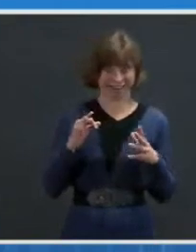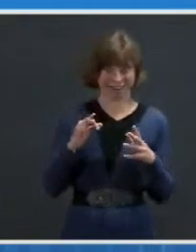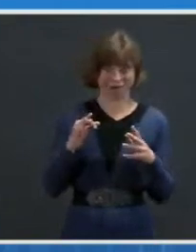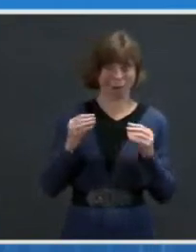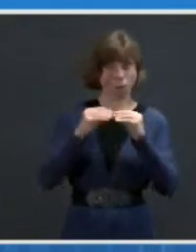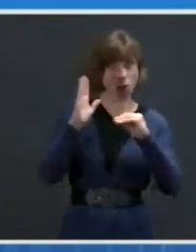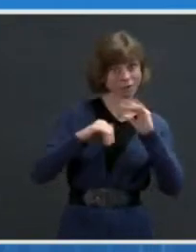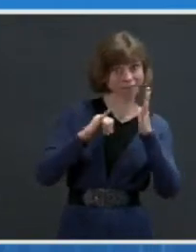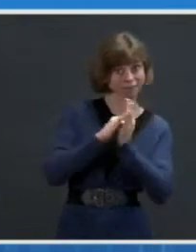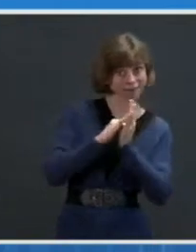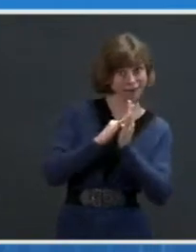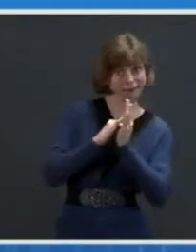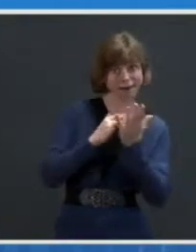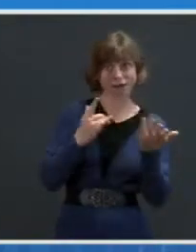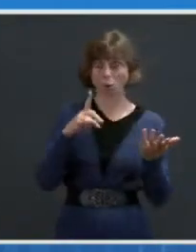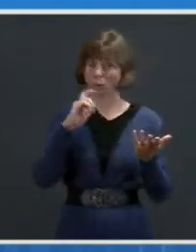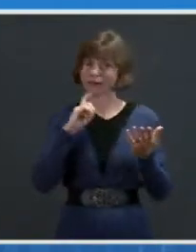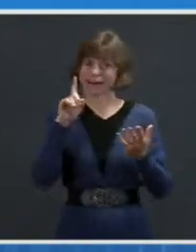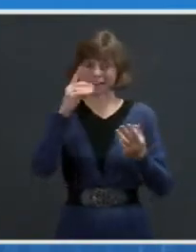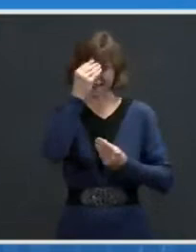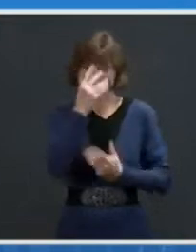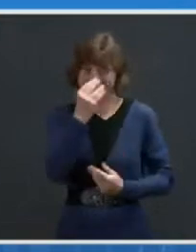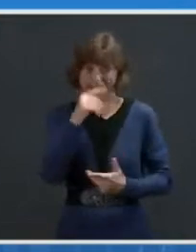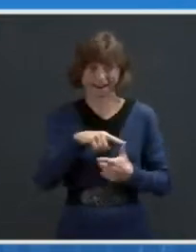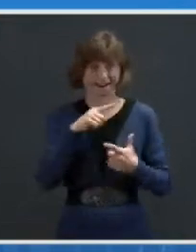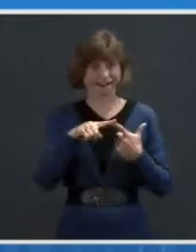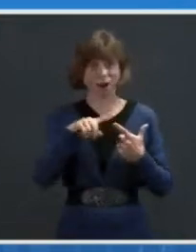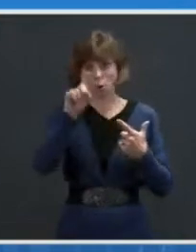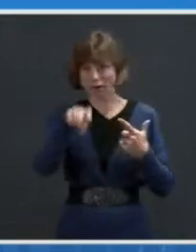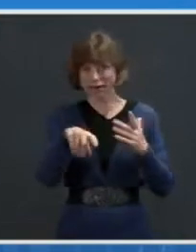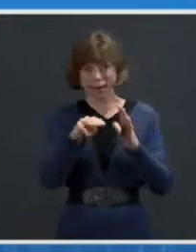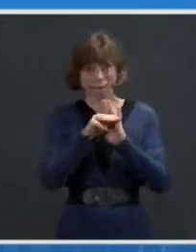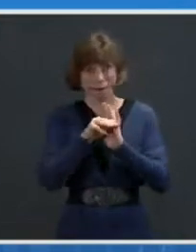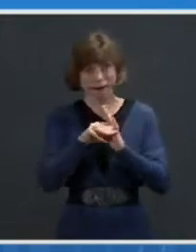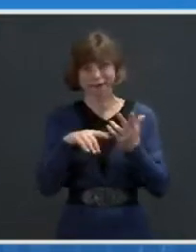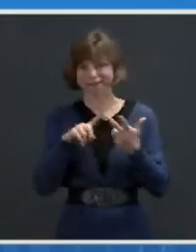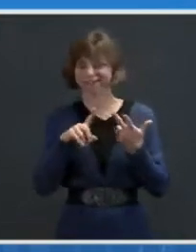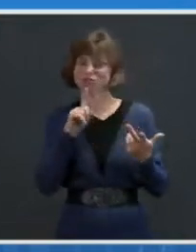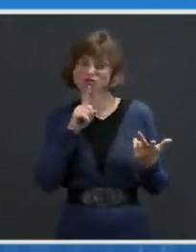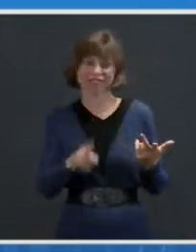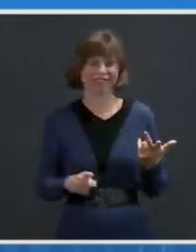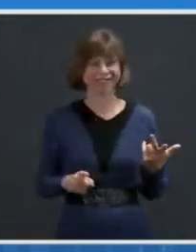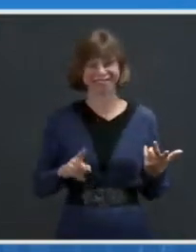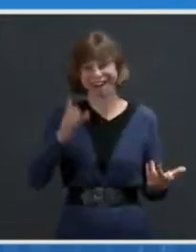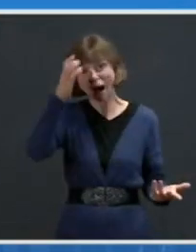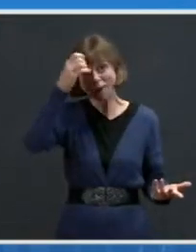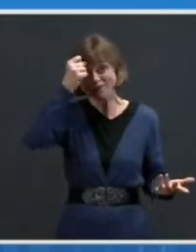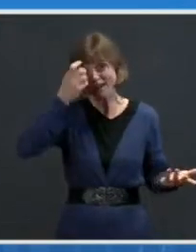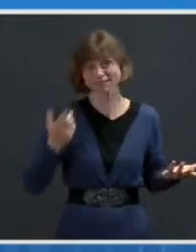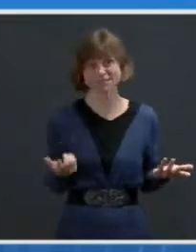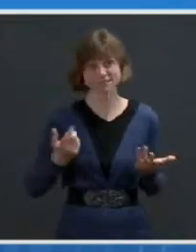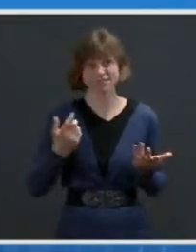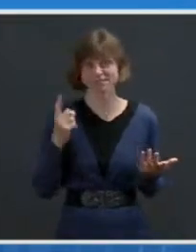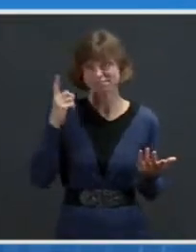YOU COULD HAVE A GOOD SOCIAL GATHERING WITH THE HOME. BEYOND THAT, IT IS GOING TO BE BASED ON A COMBINATION OF DATA.